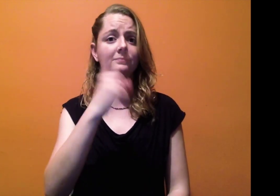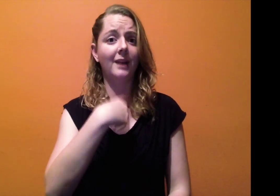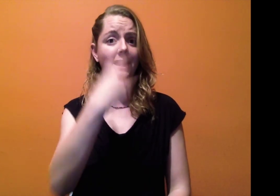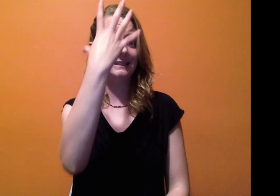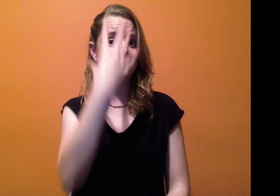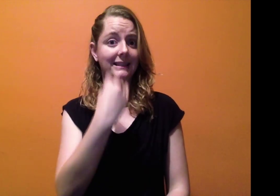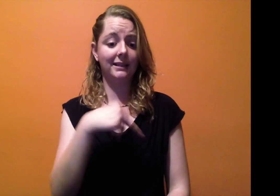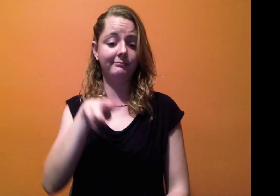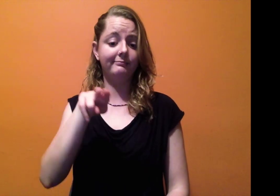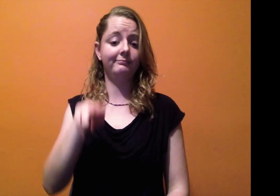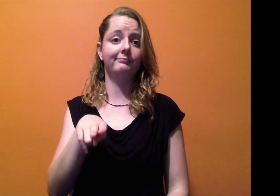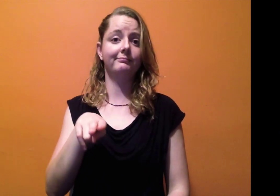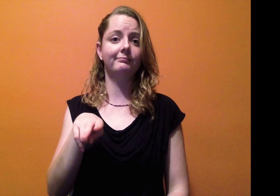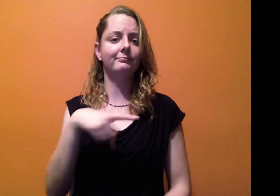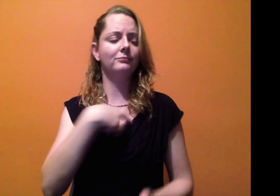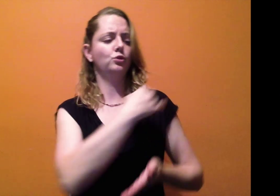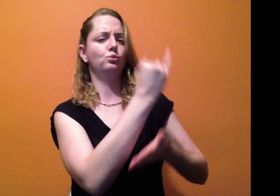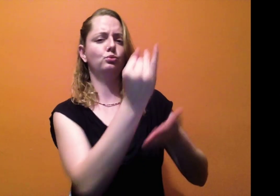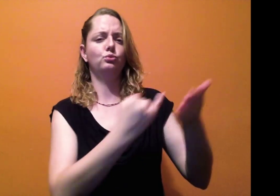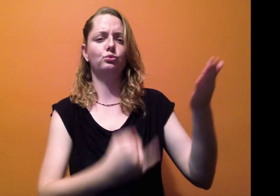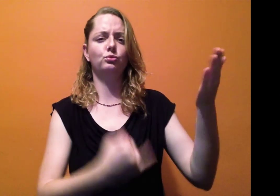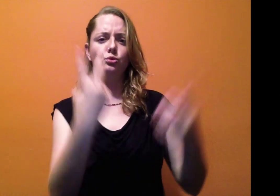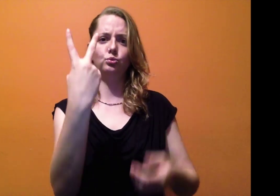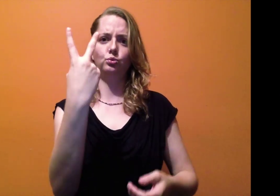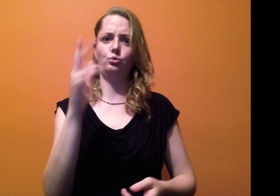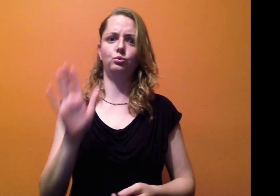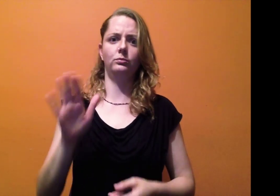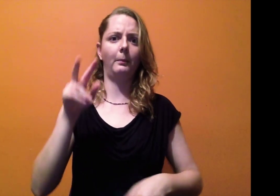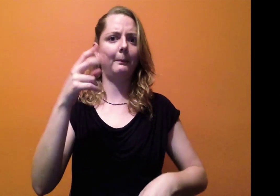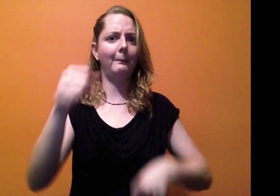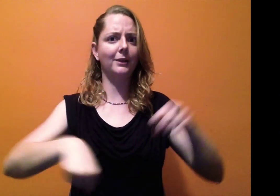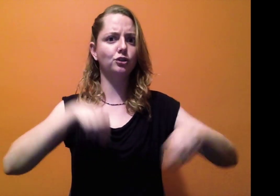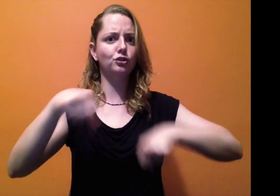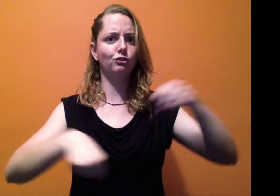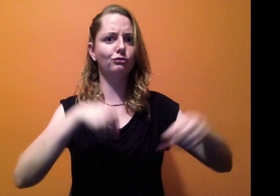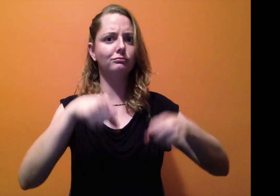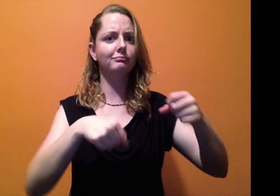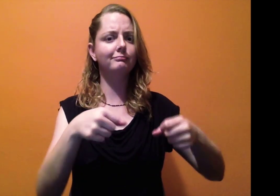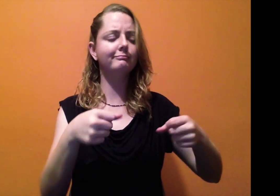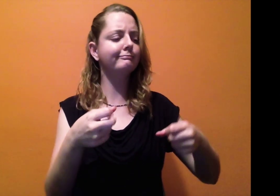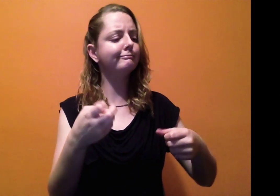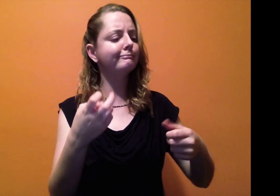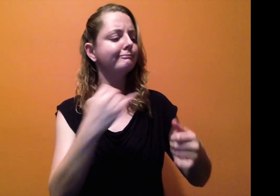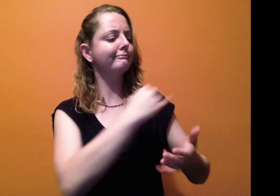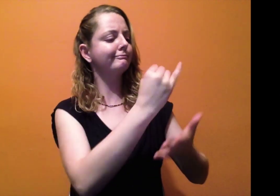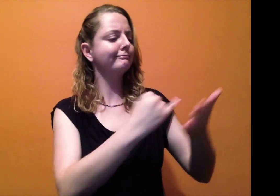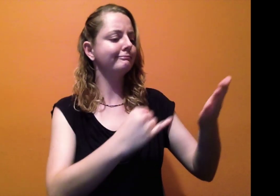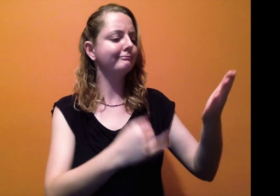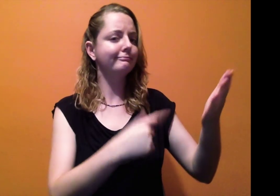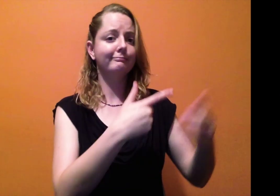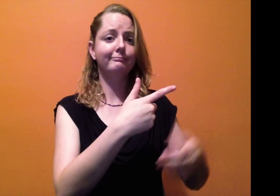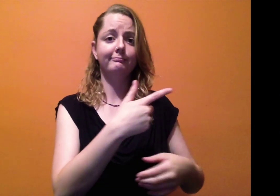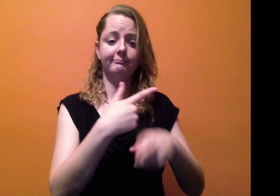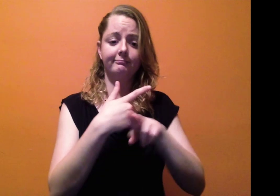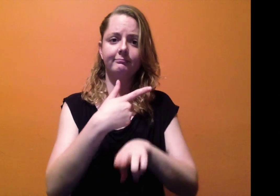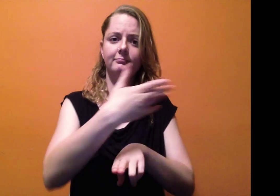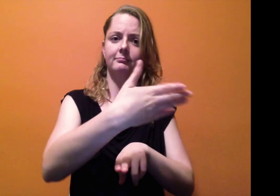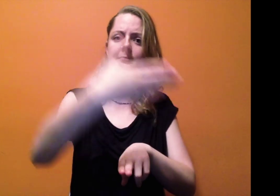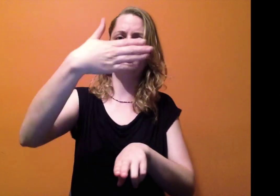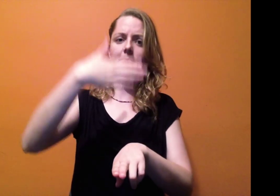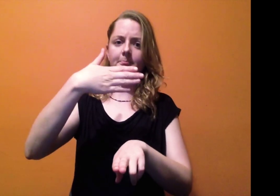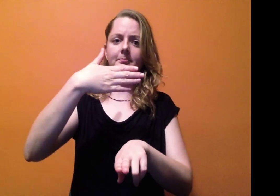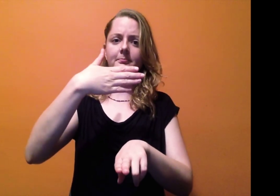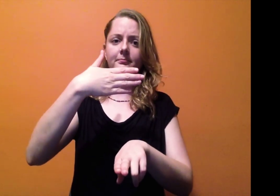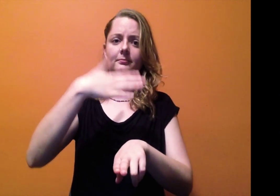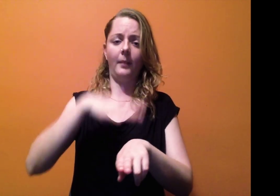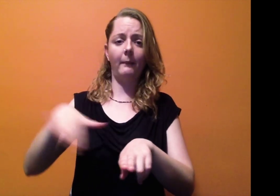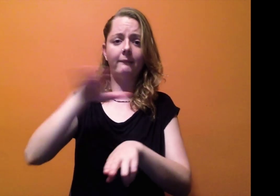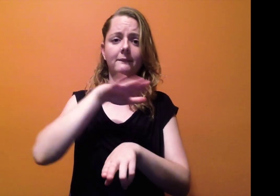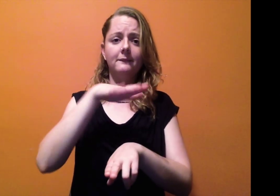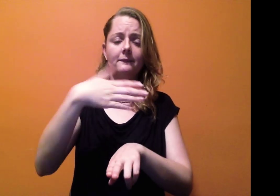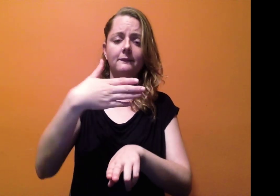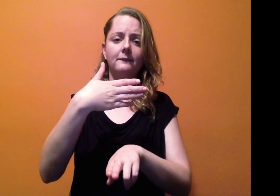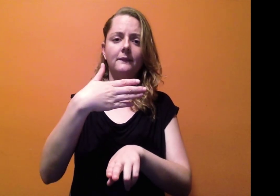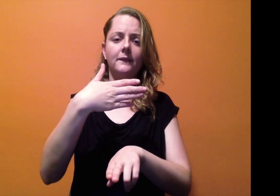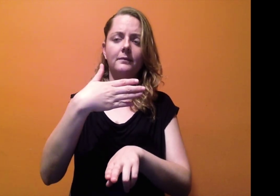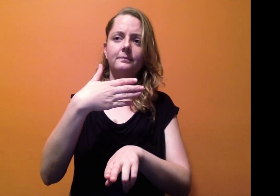I sleep with two bicycles that I drew taped above my bed